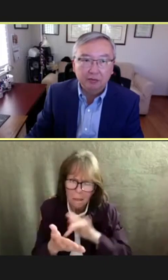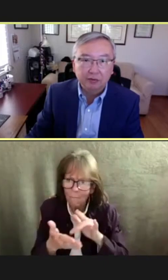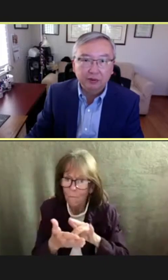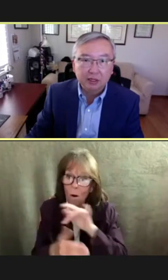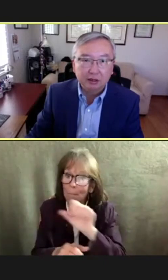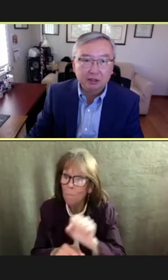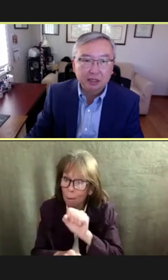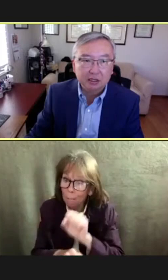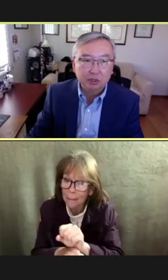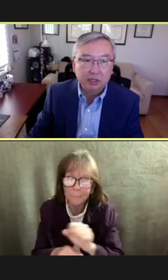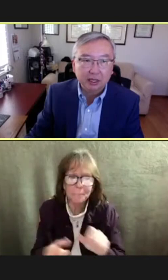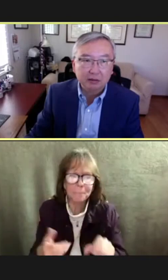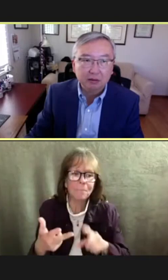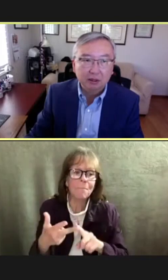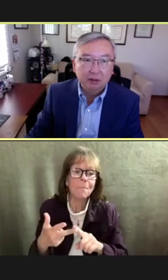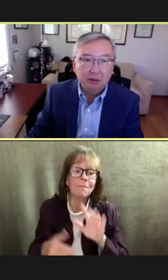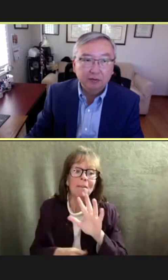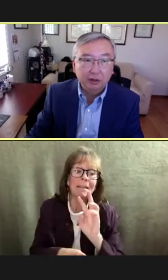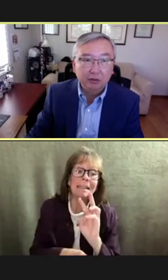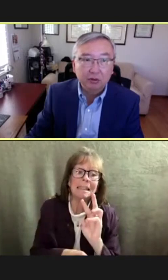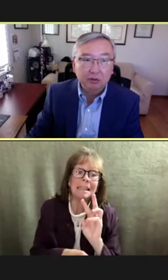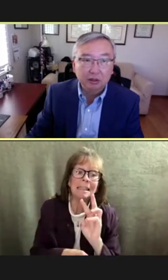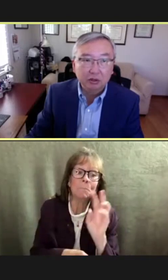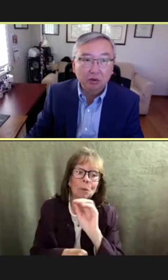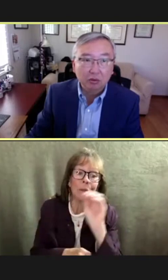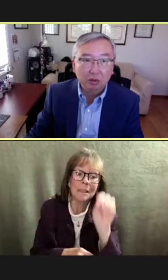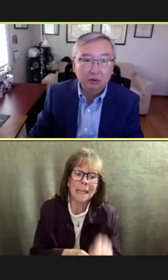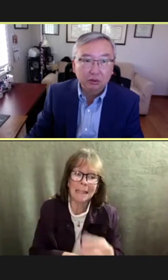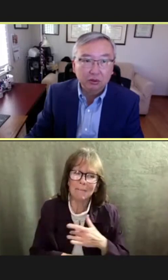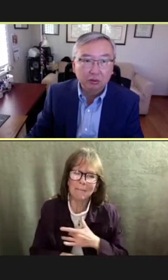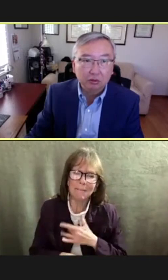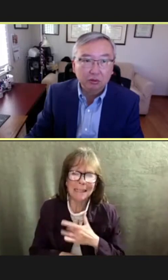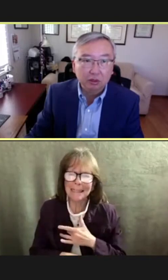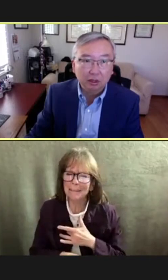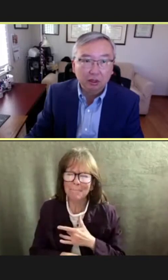56% feel they don't want to go to see